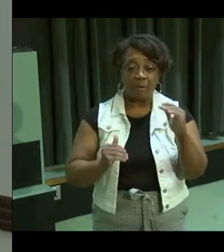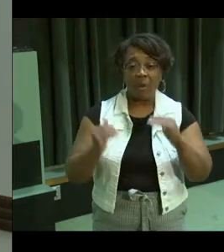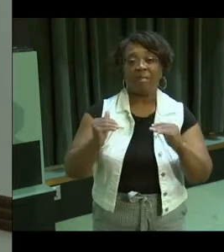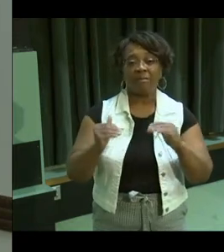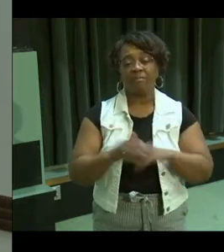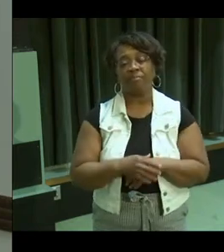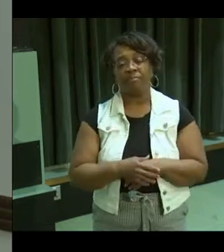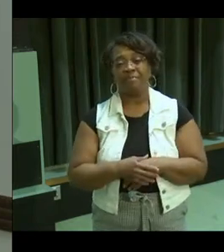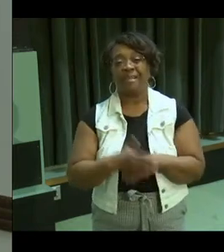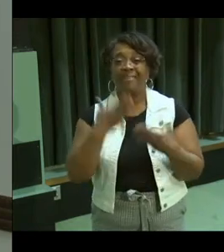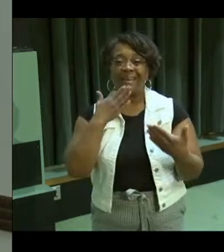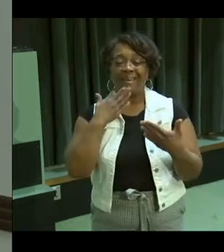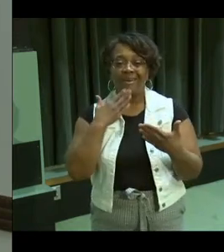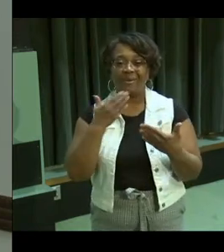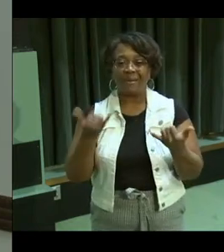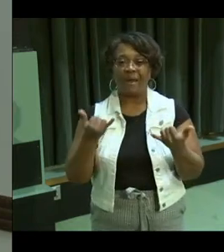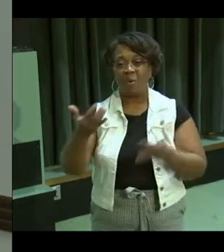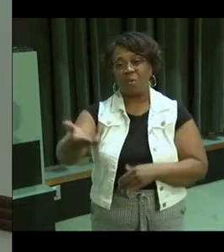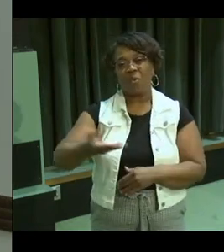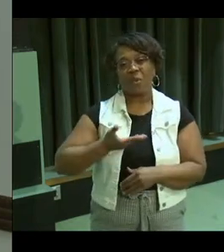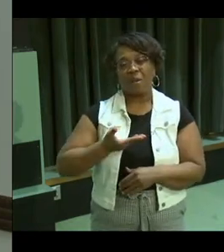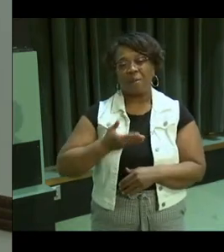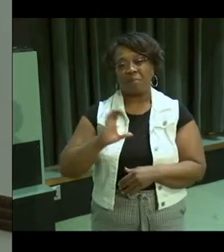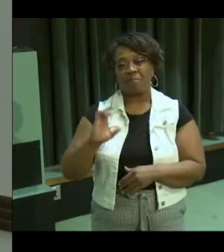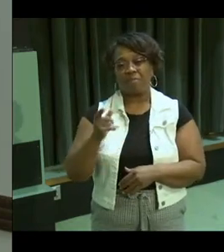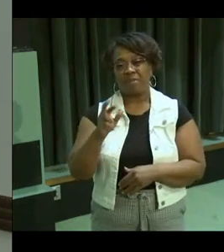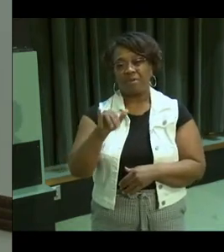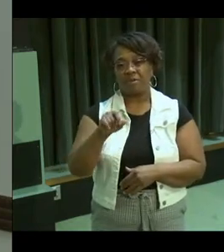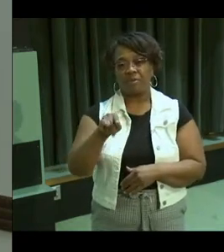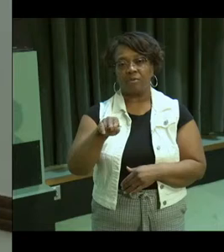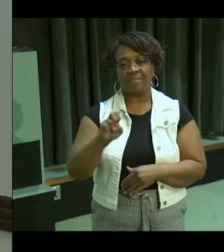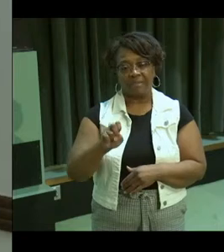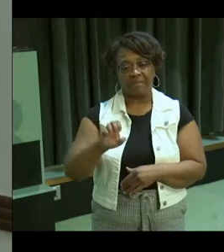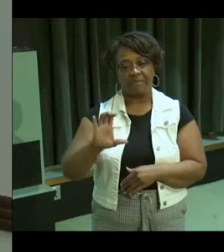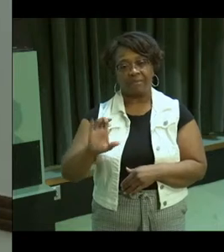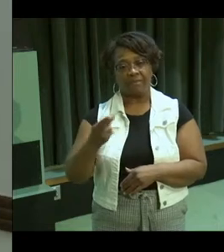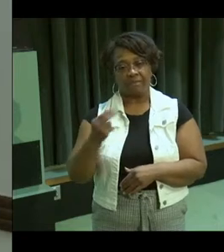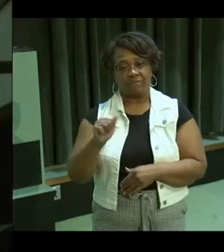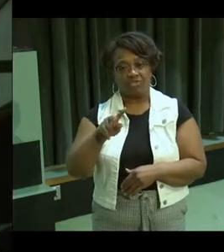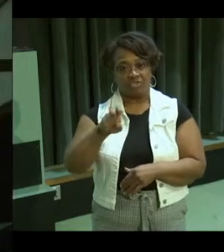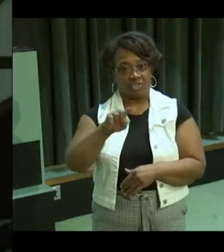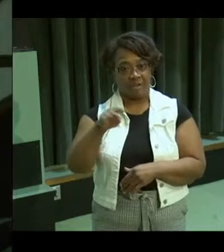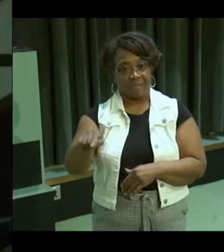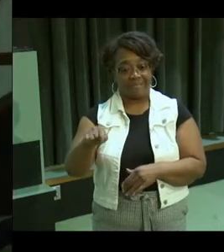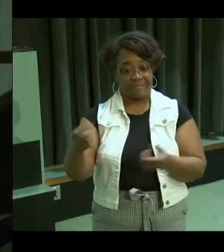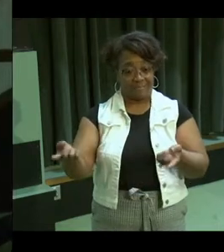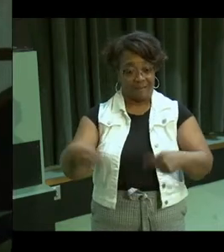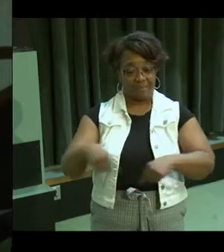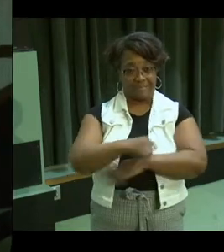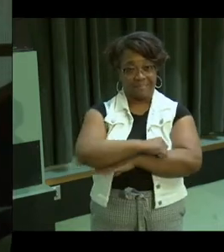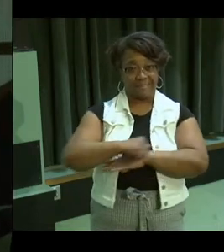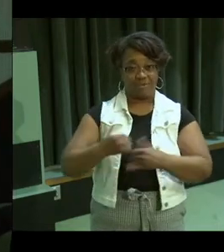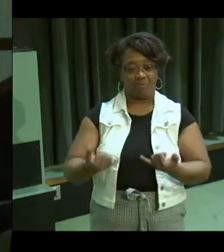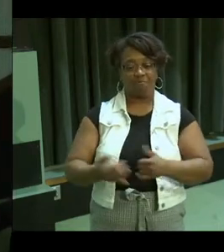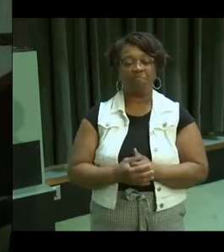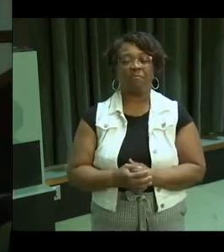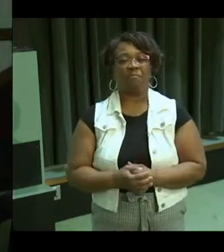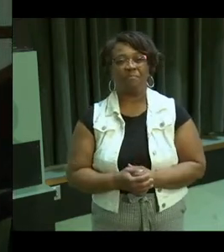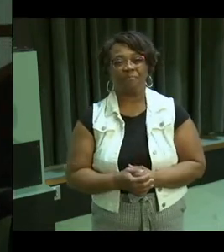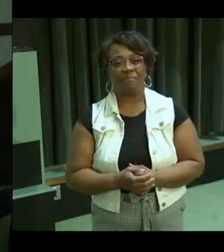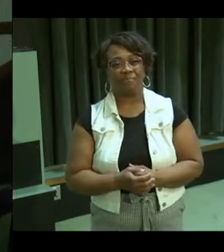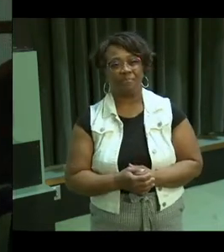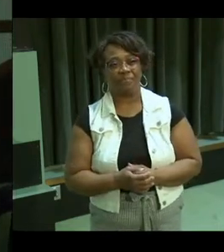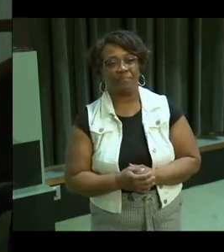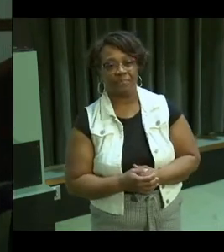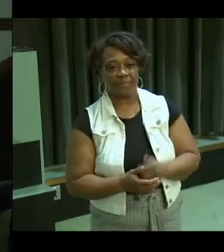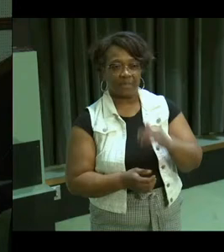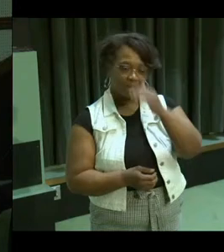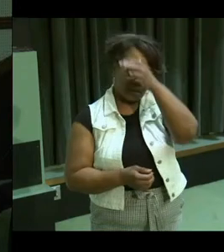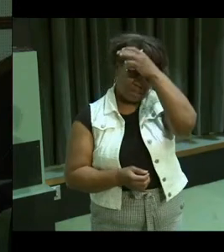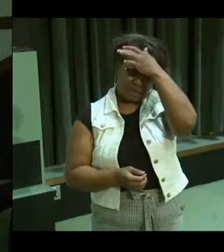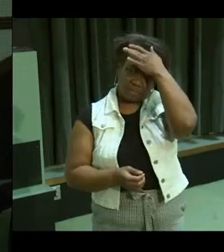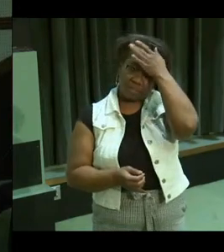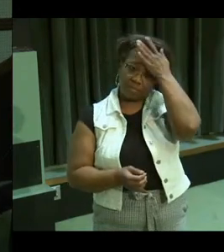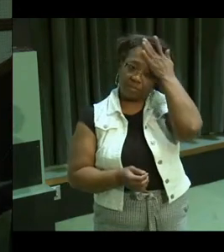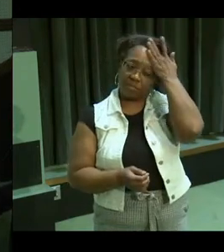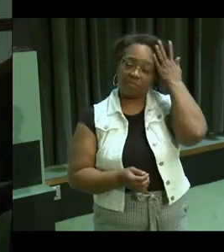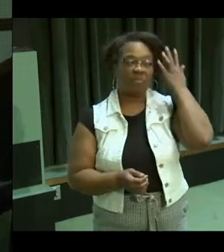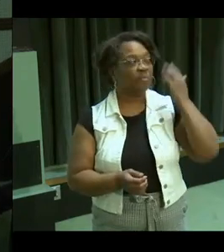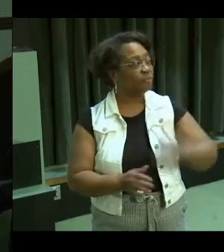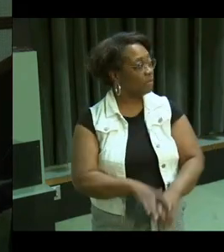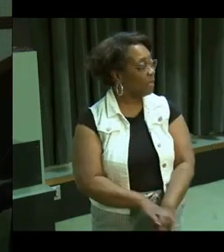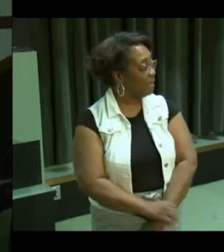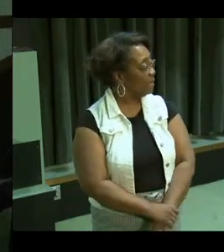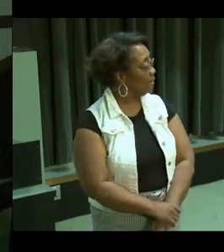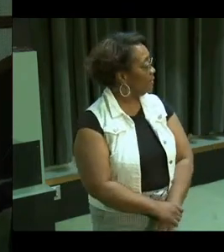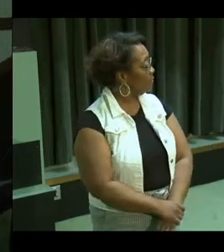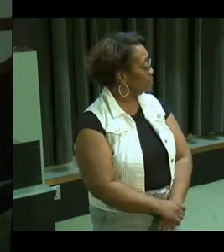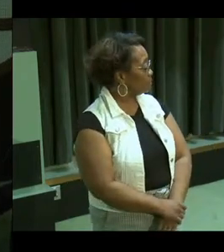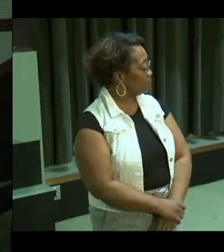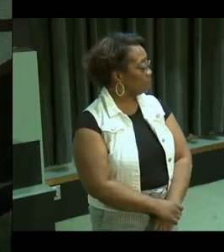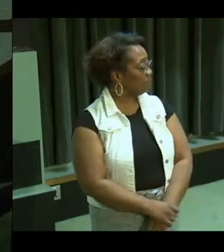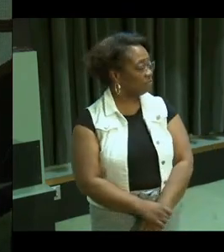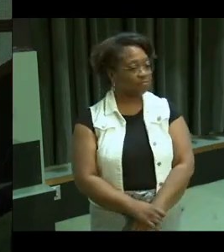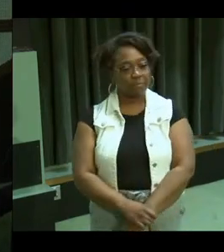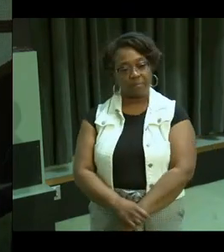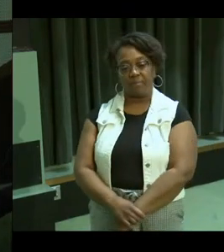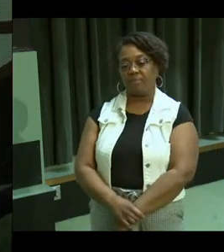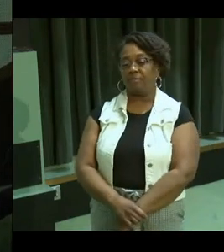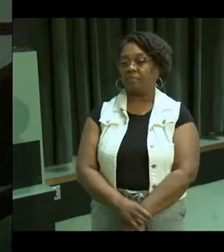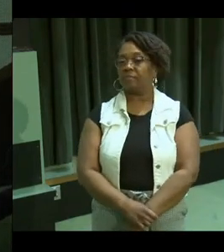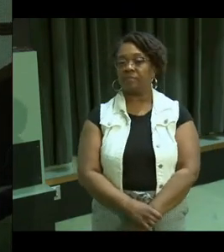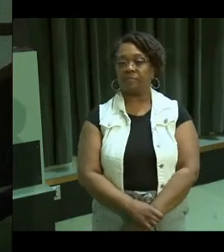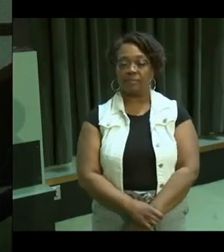please give a warm welcome to